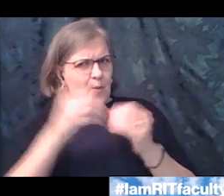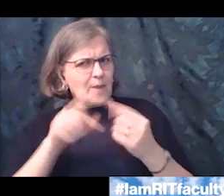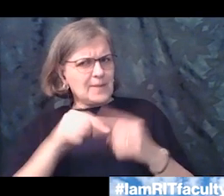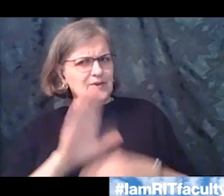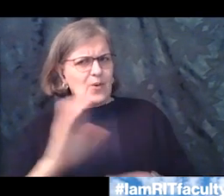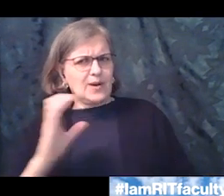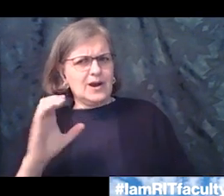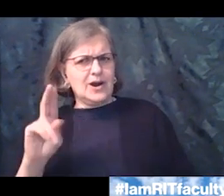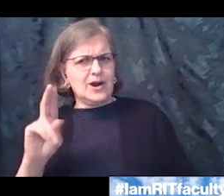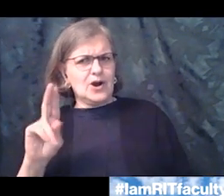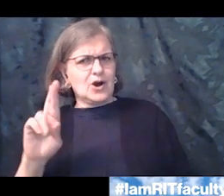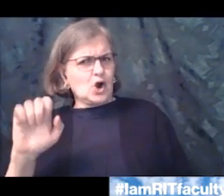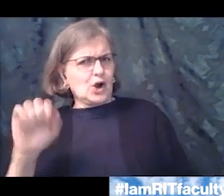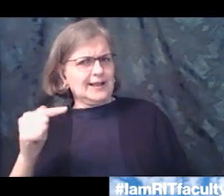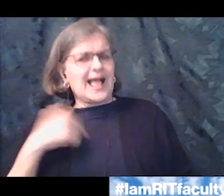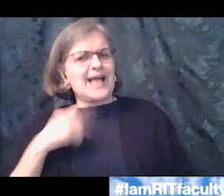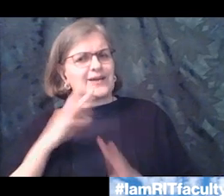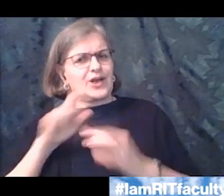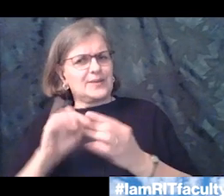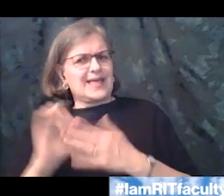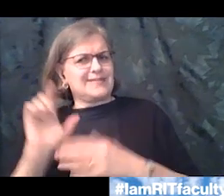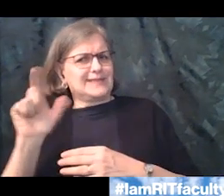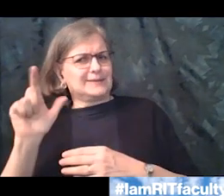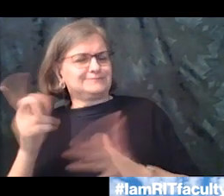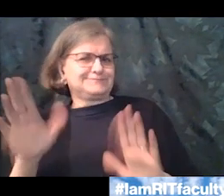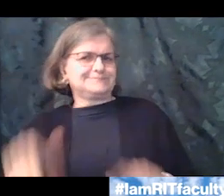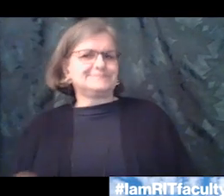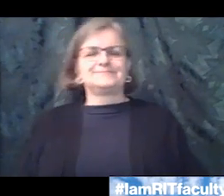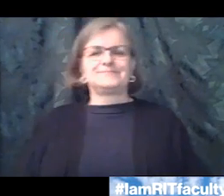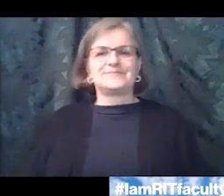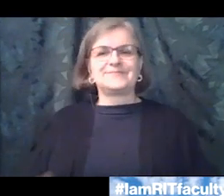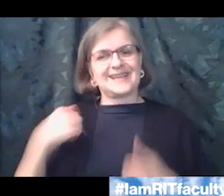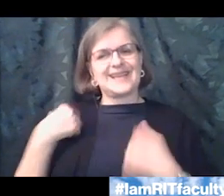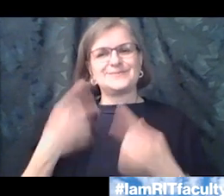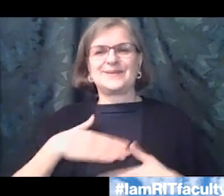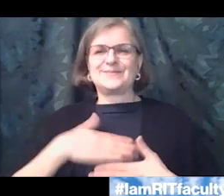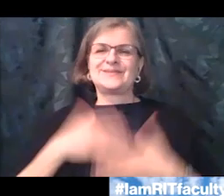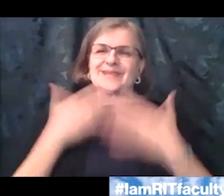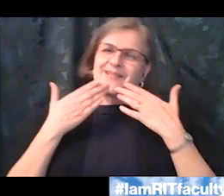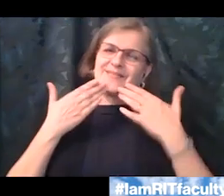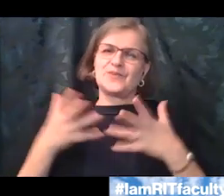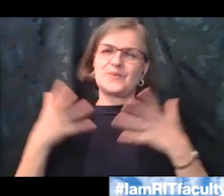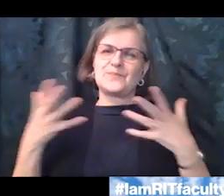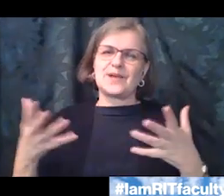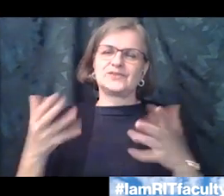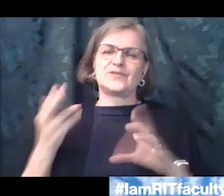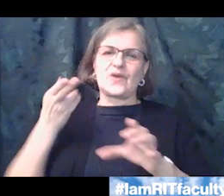but that's a different story for a different day. It's been a pleasure. So thank you very much for joining me.